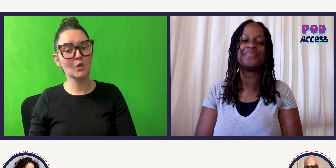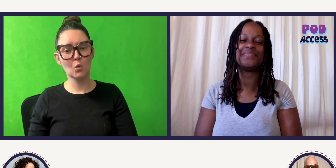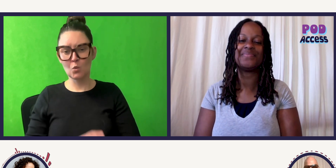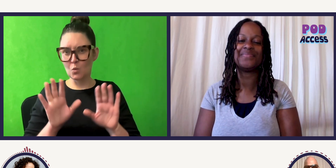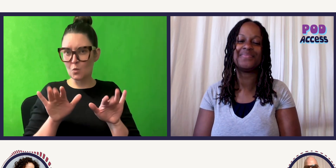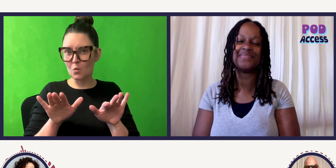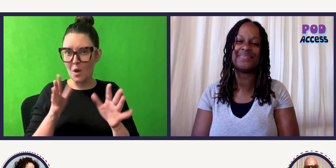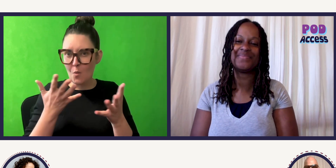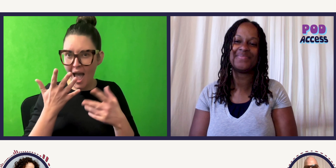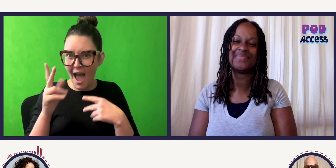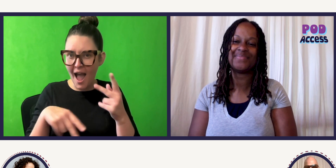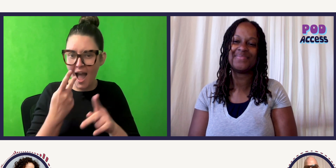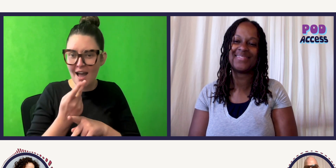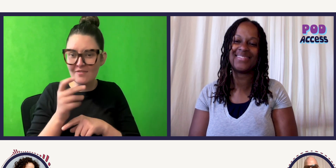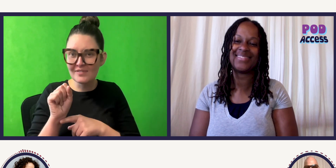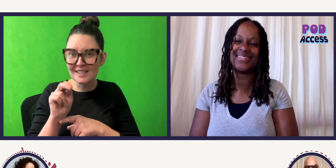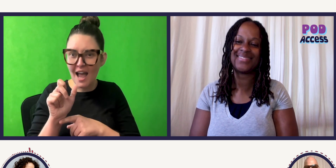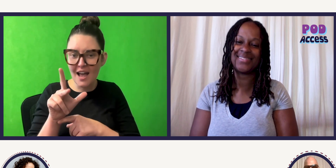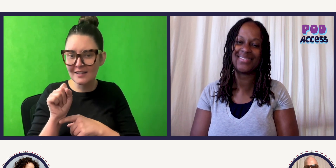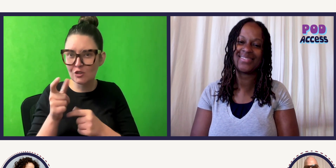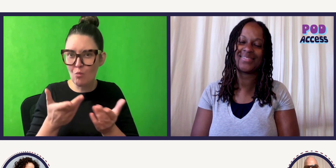Ooh! What kind of snacks would you recommend?